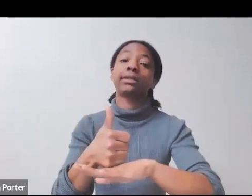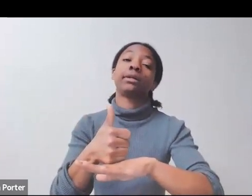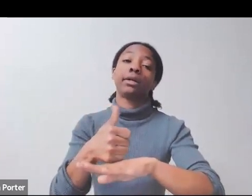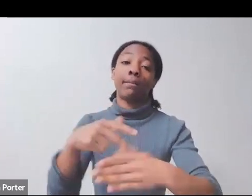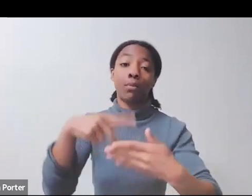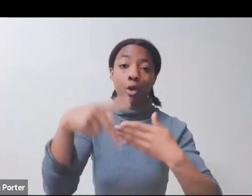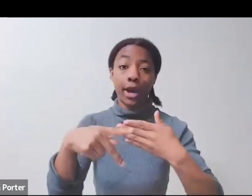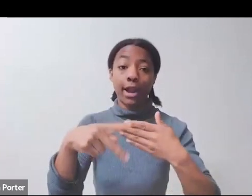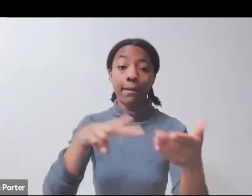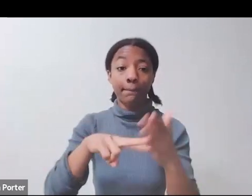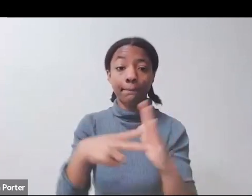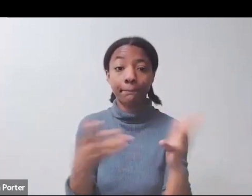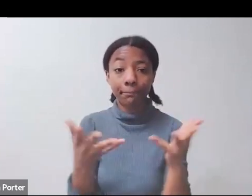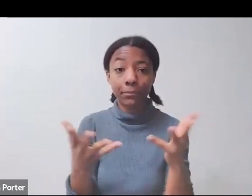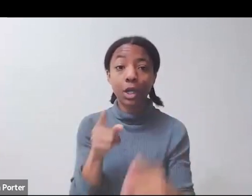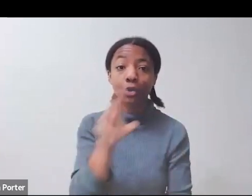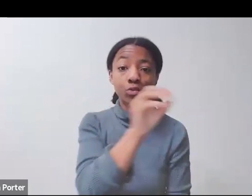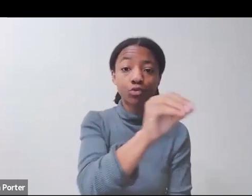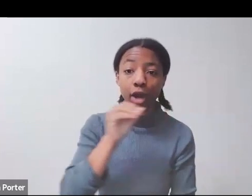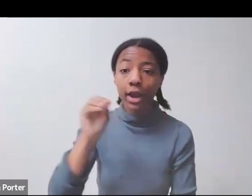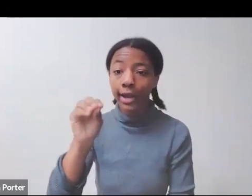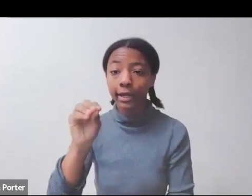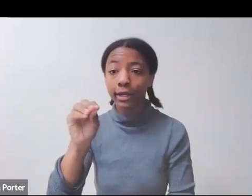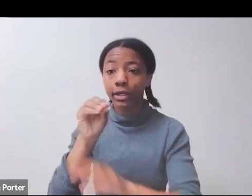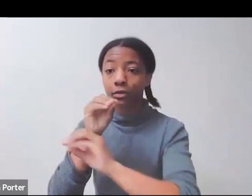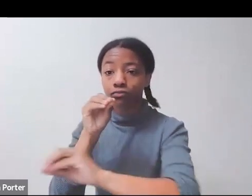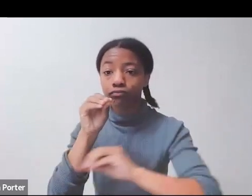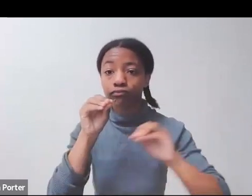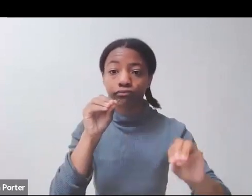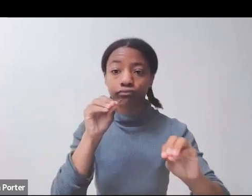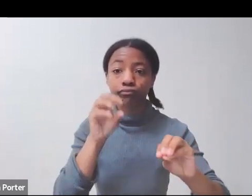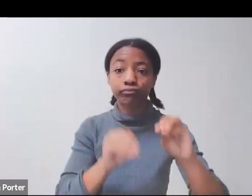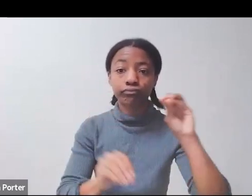you often are drag and dropping blocks that have what would have been